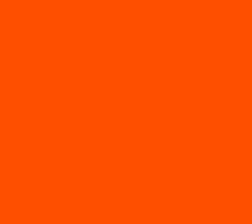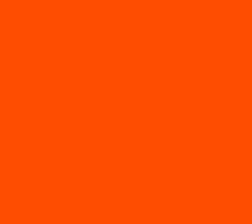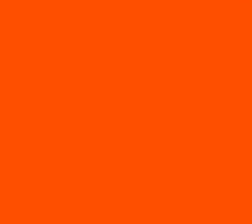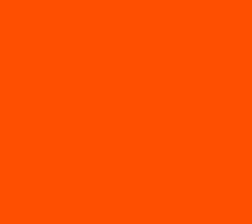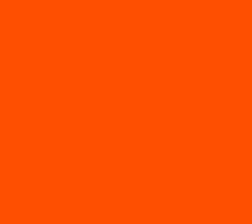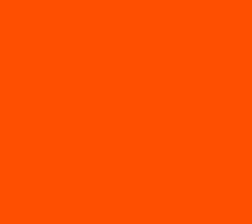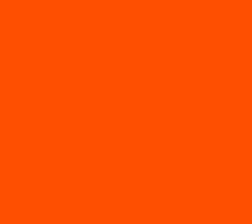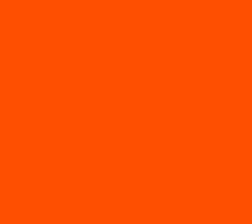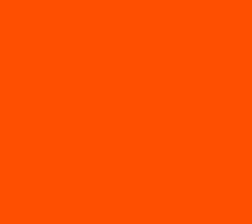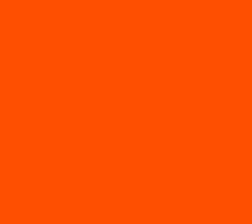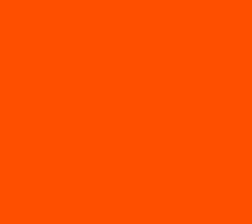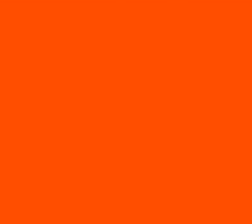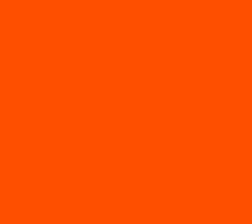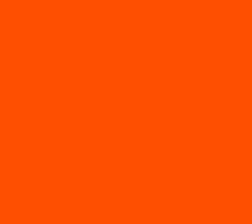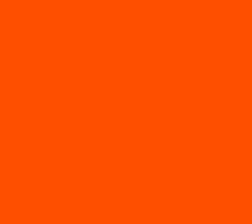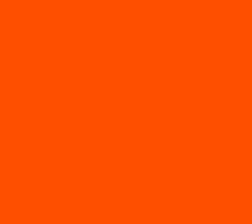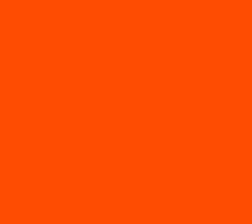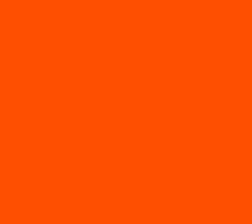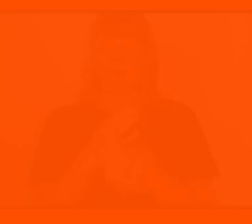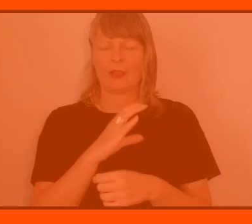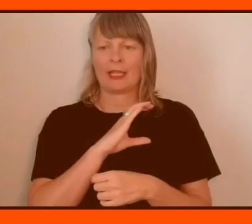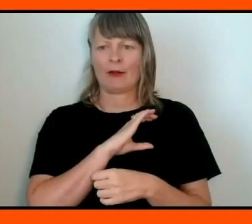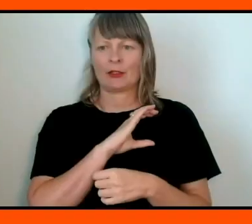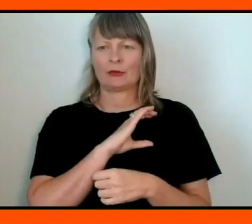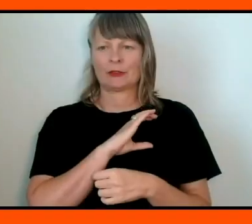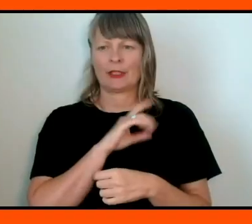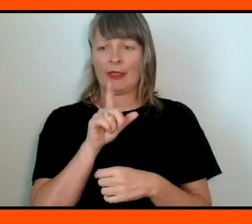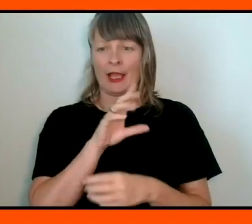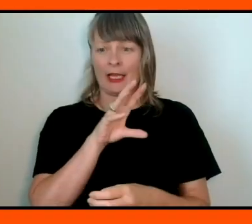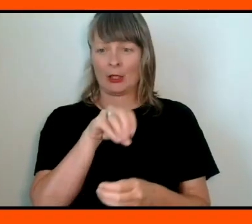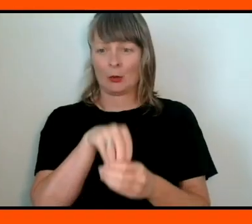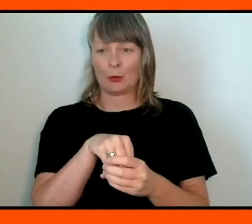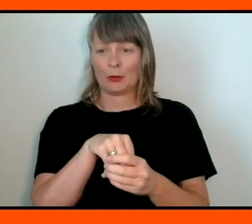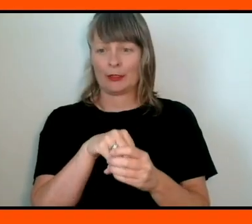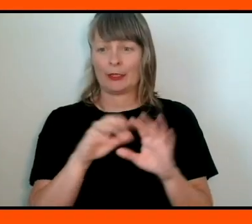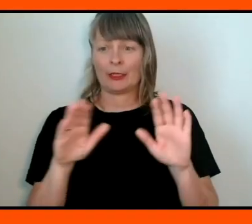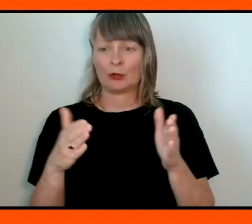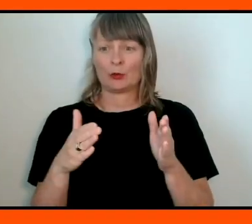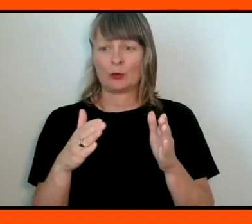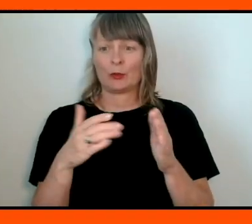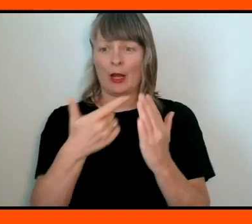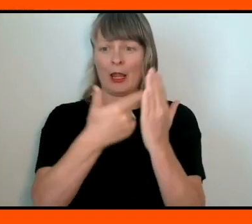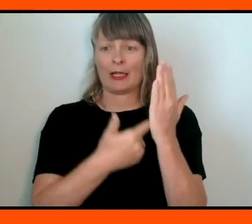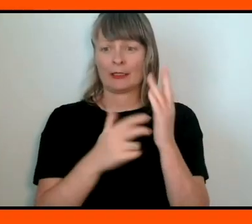Is this included in the short listed topic particularly in the context of the ABS standard